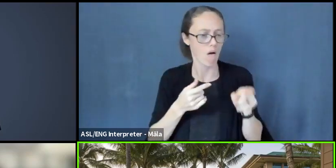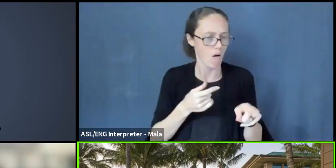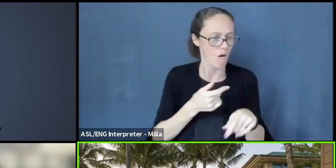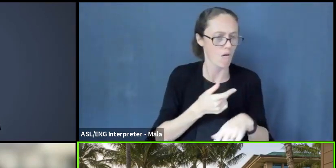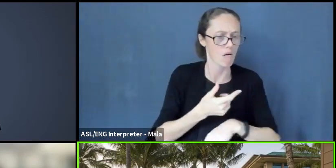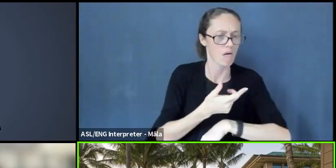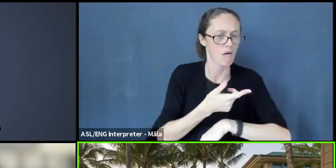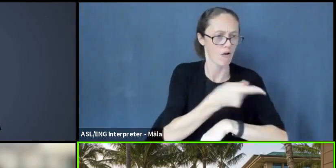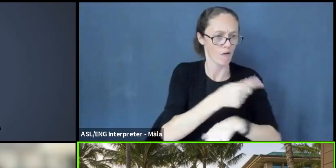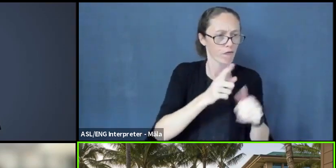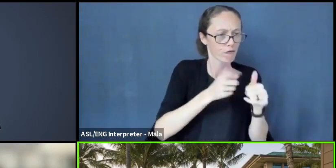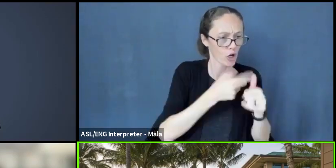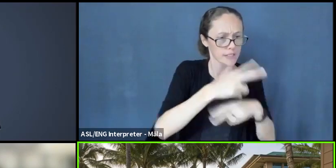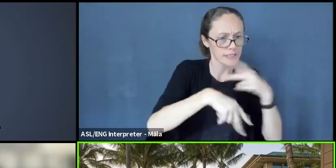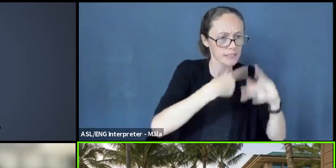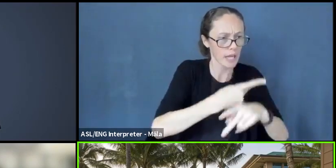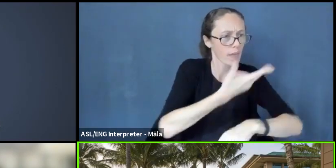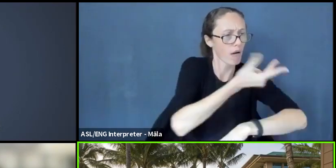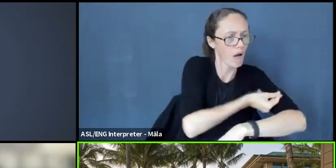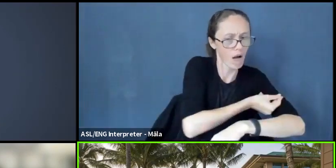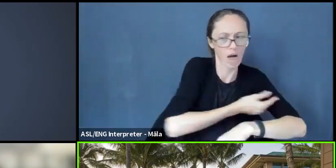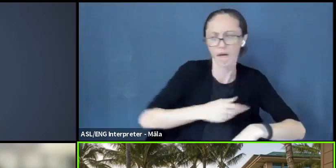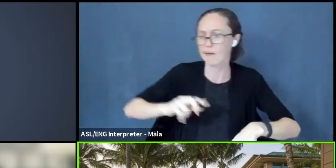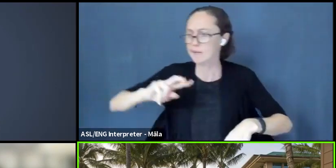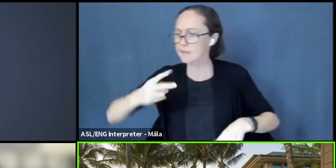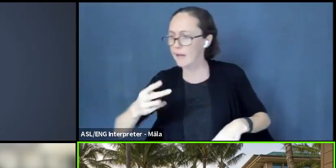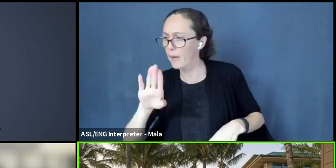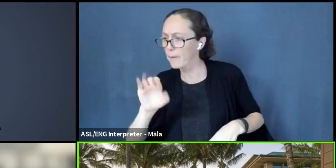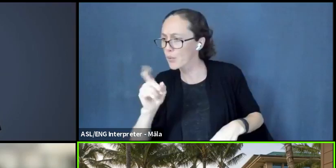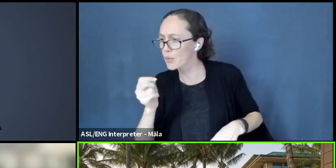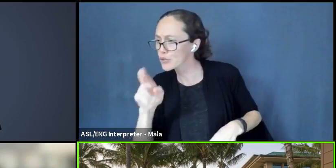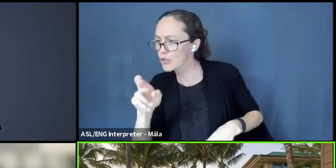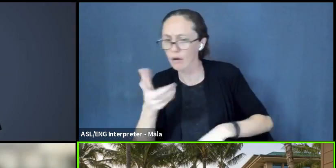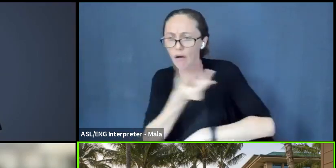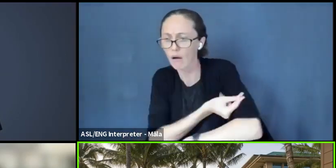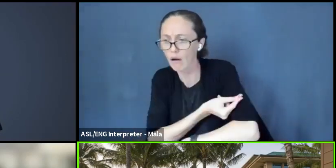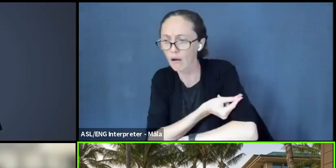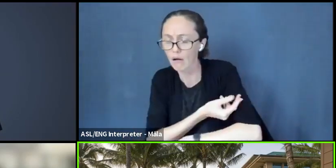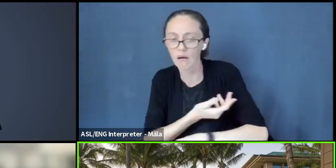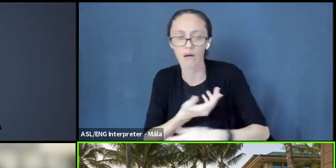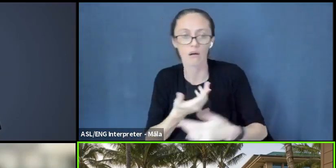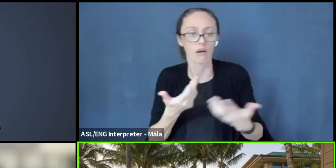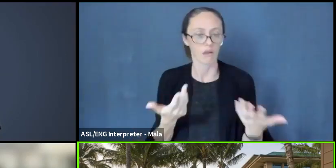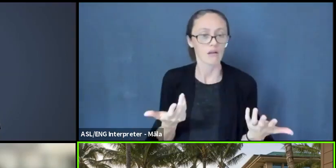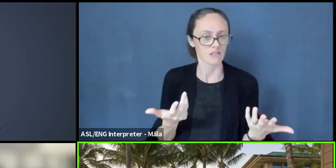first dose and different booster. Or even a different first dose and different second dose.